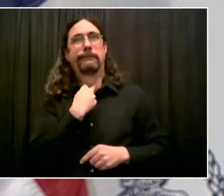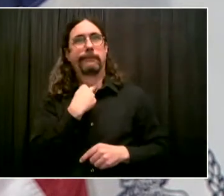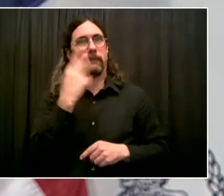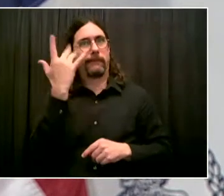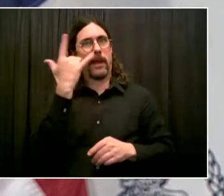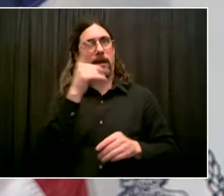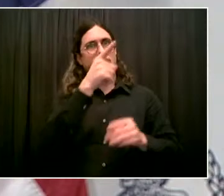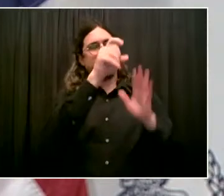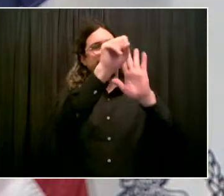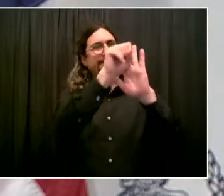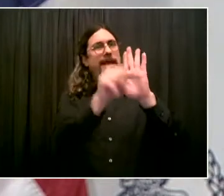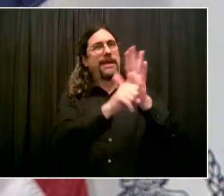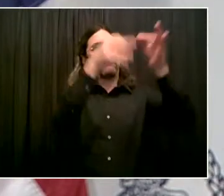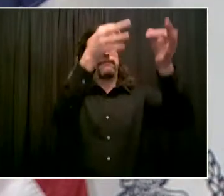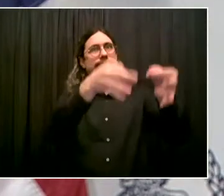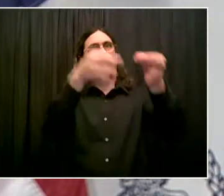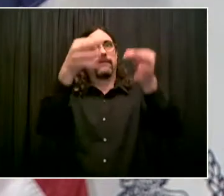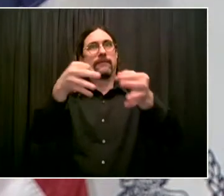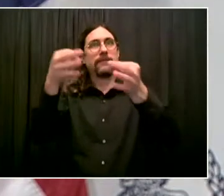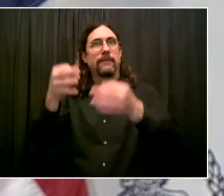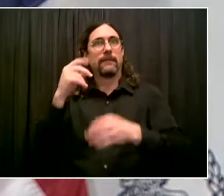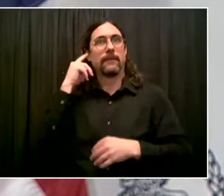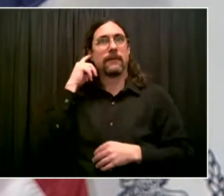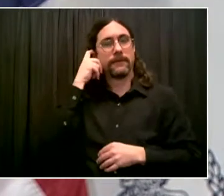IN THIS CASE TO STOP ARRESTING PEOPLE FOR IT?